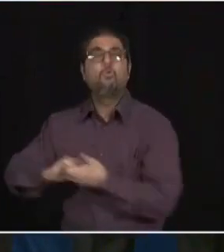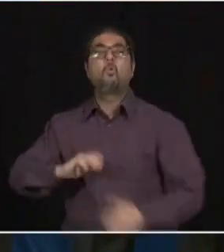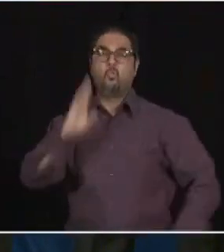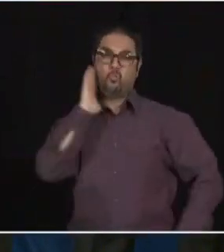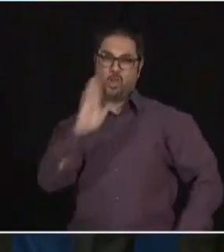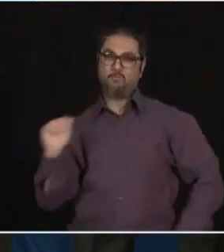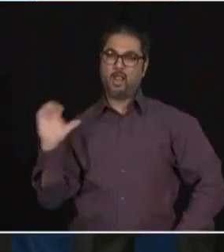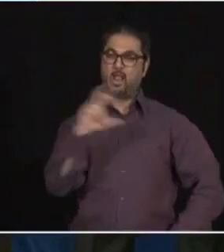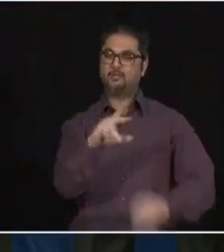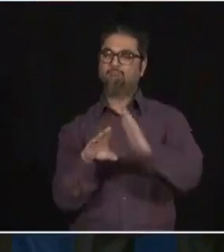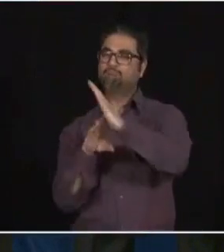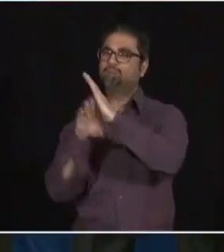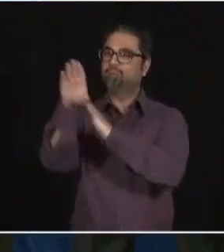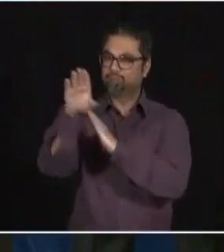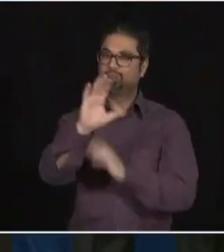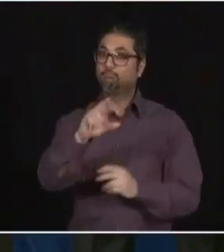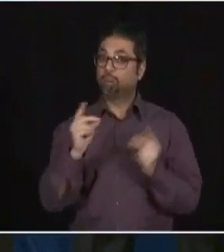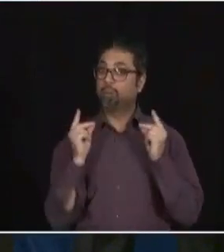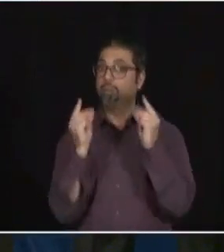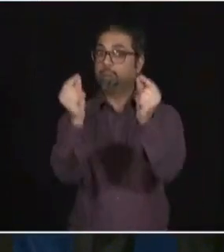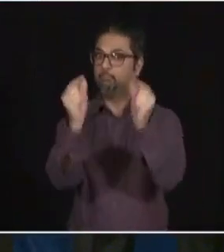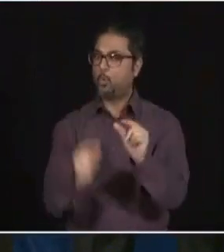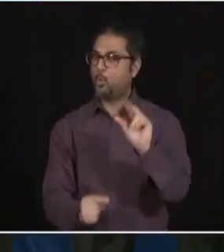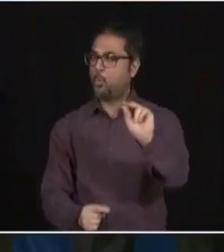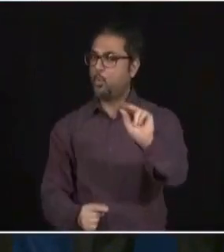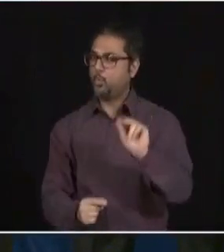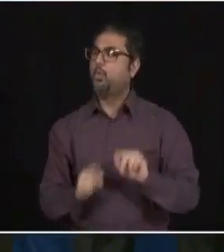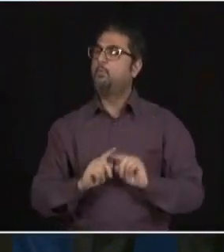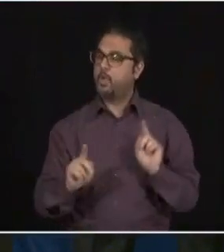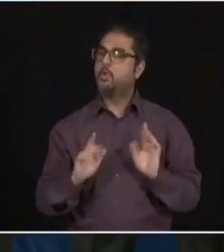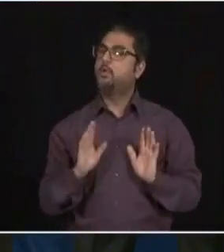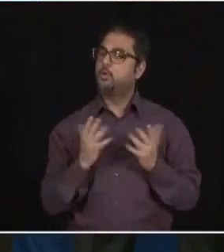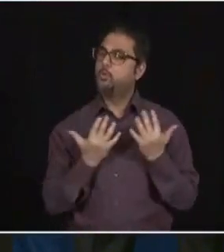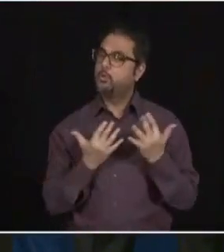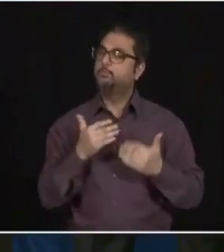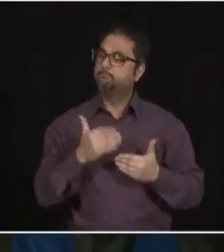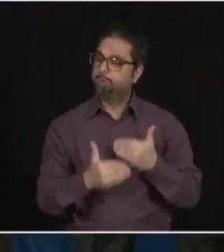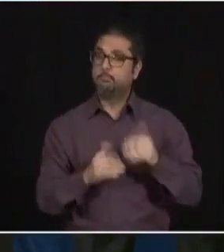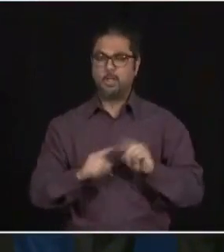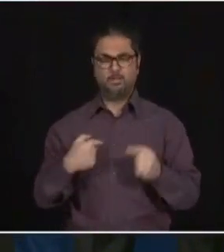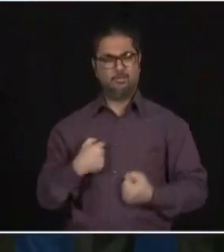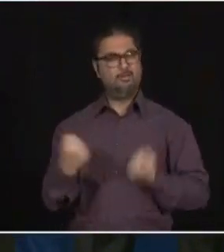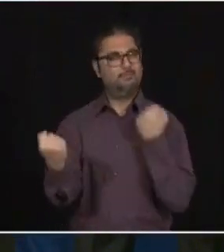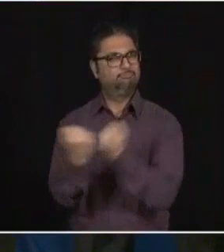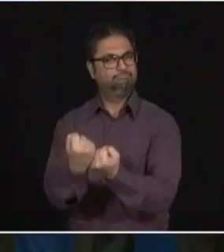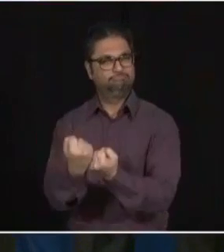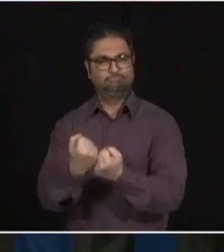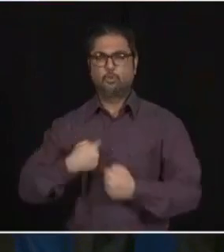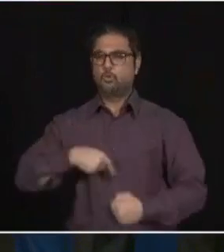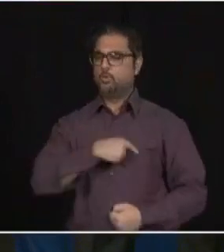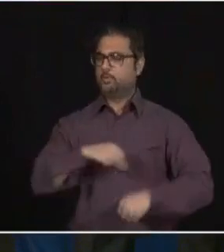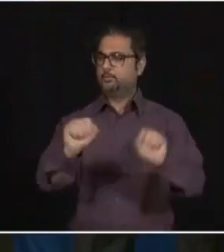to happen overnight overnight, but we'll make sure we support them any way we can.